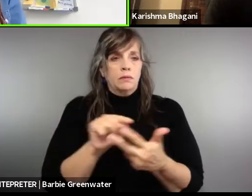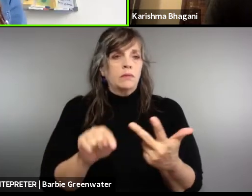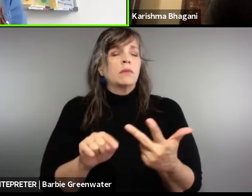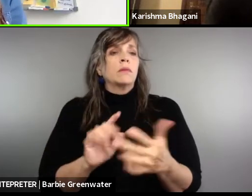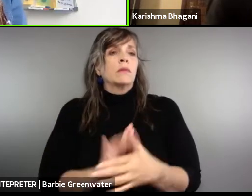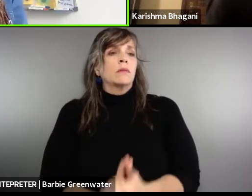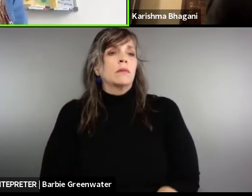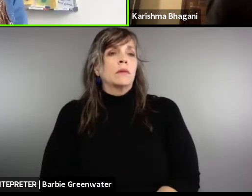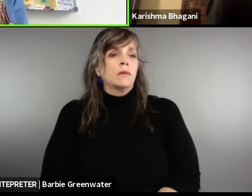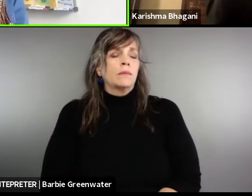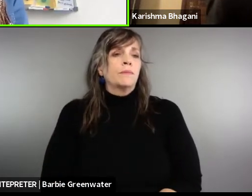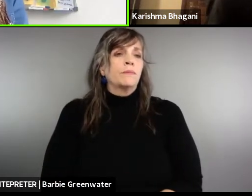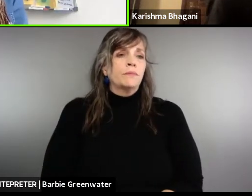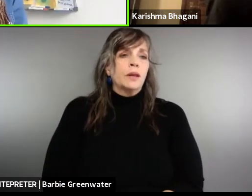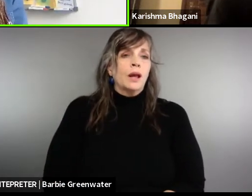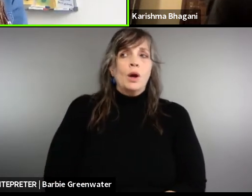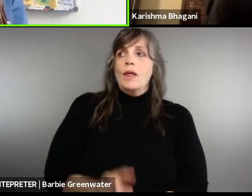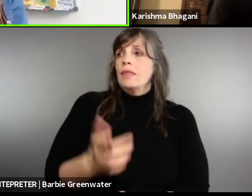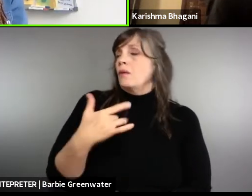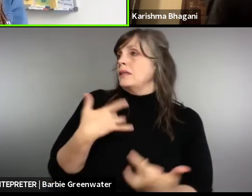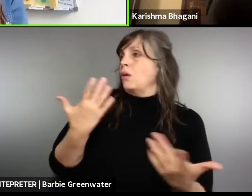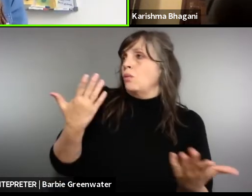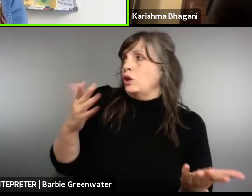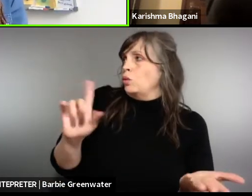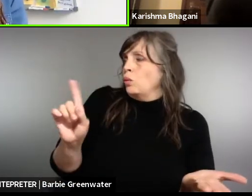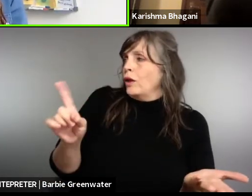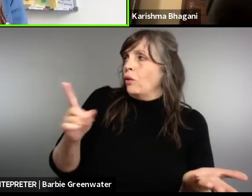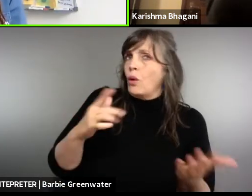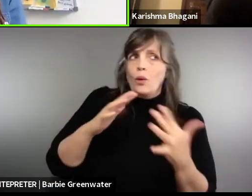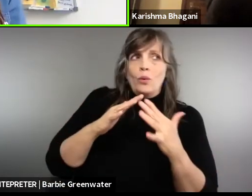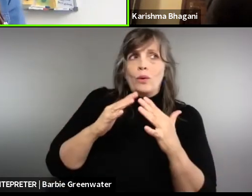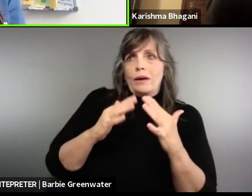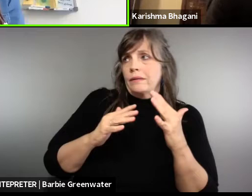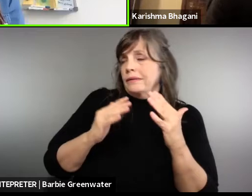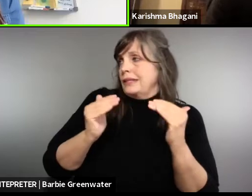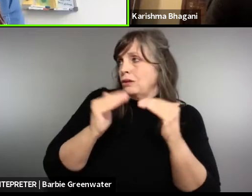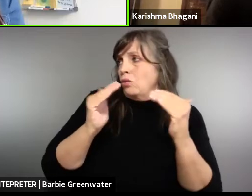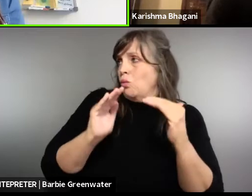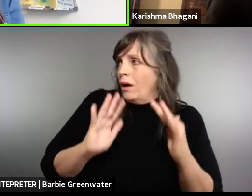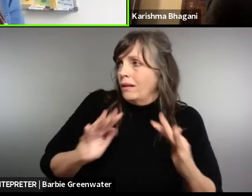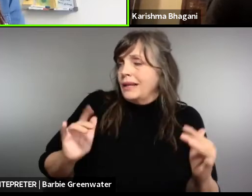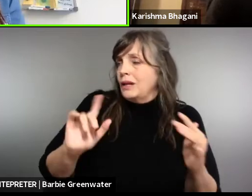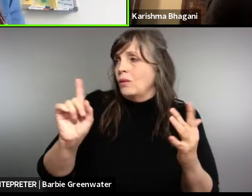whether there was an inequality. So we thought, were we aware they all are. So, this idea came up.